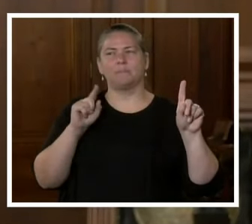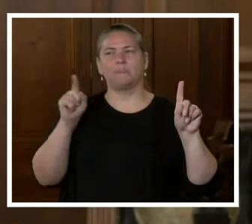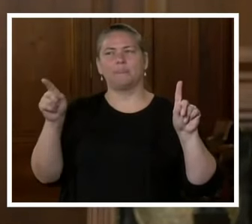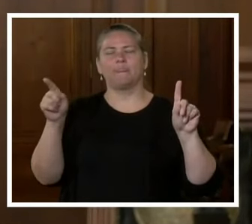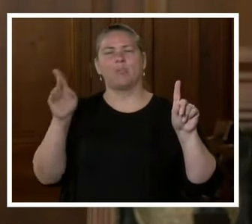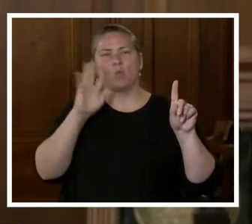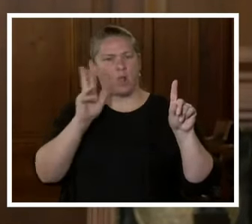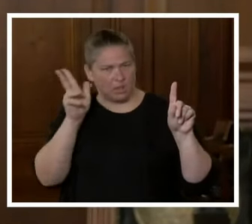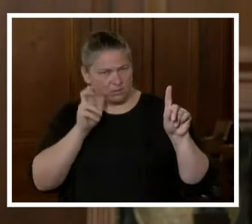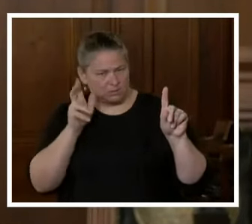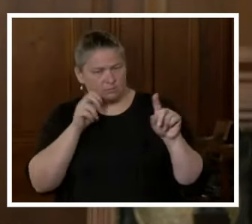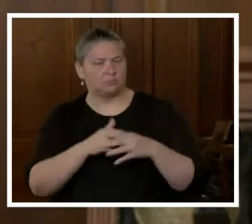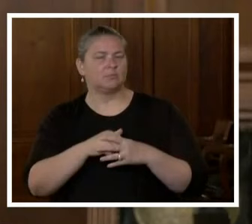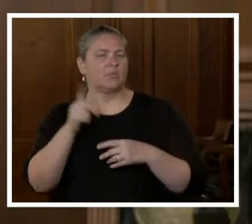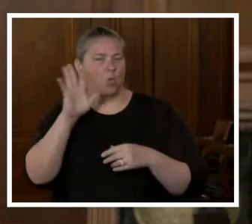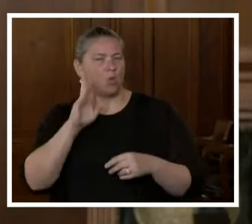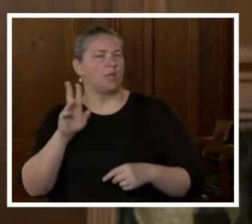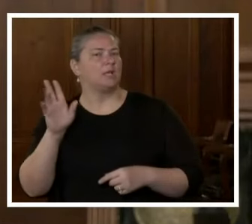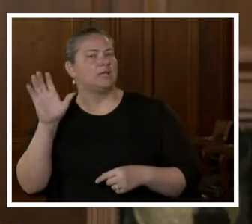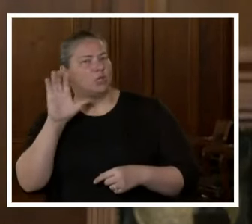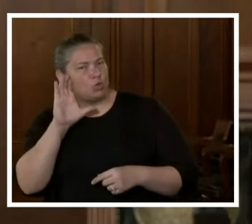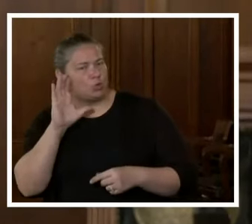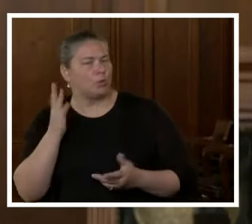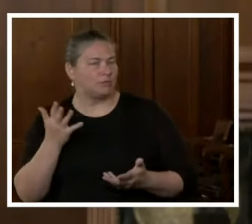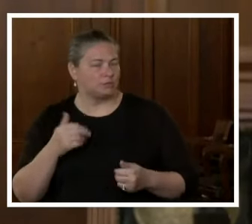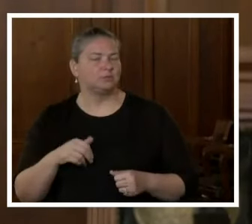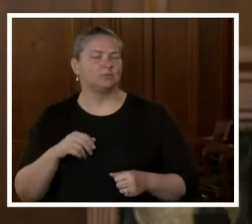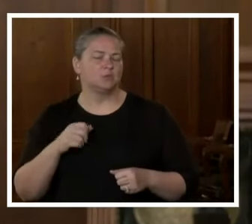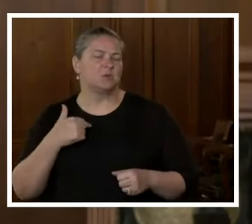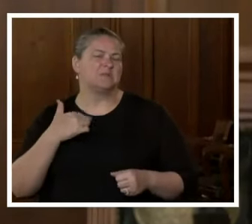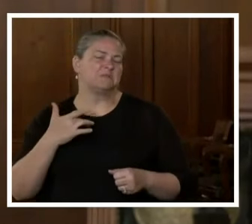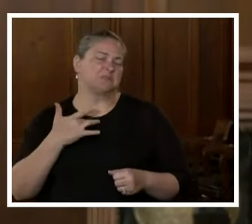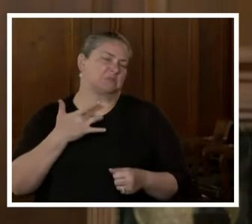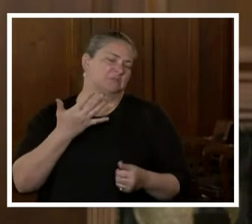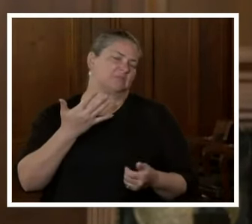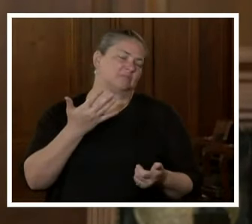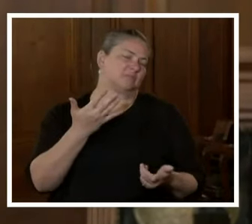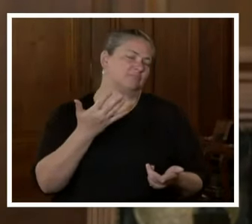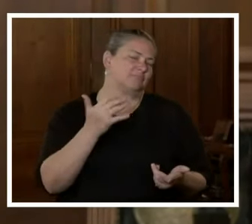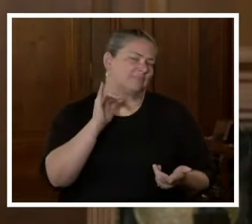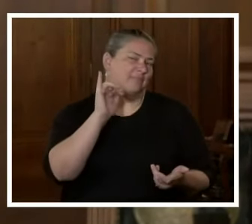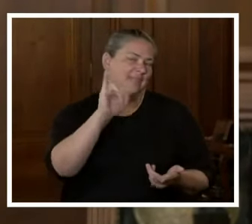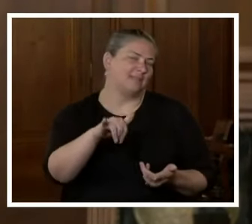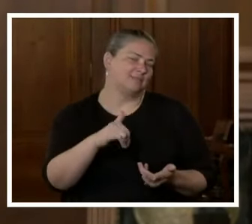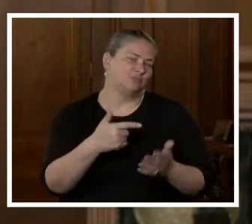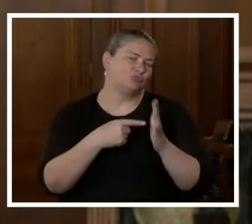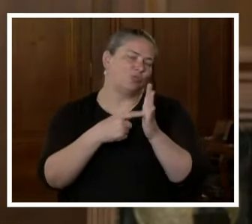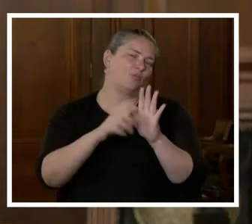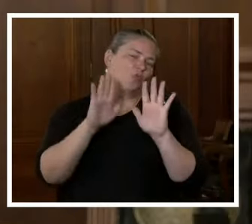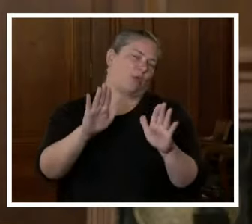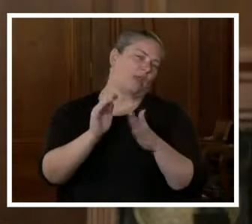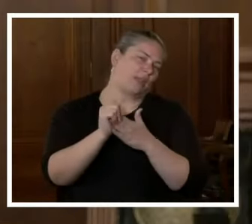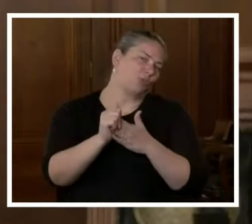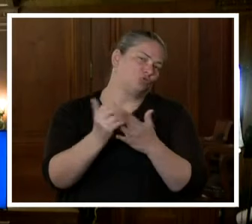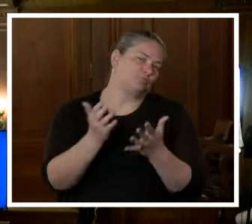NUMBER OF MASKS THAT I SEE, AND